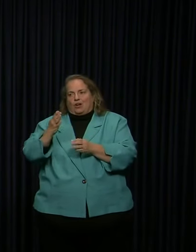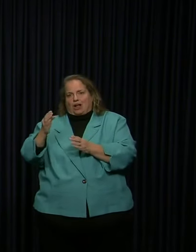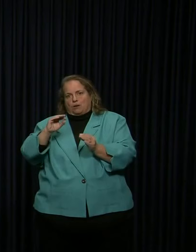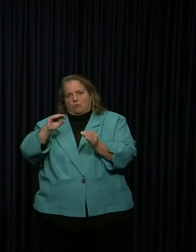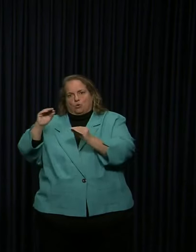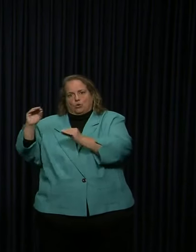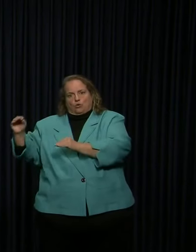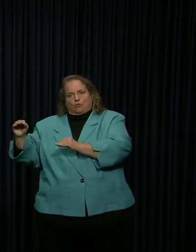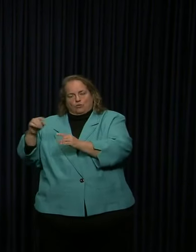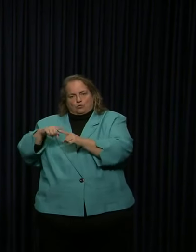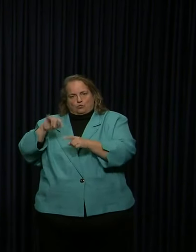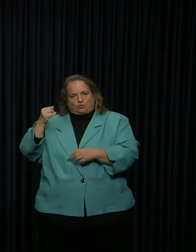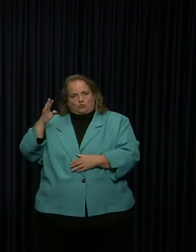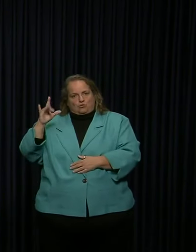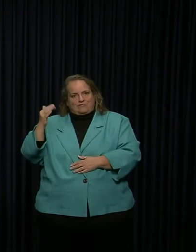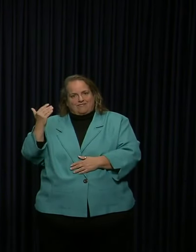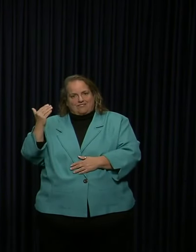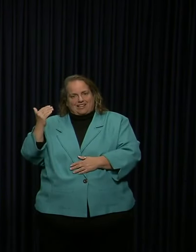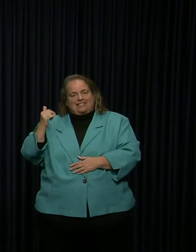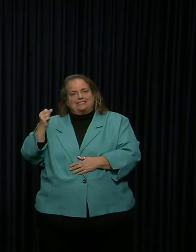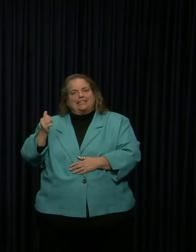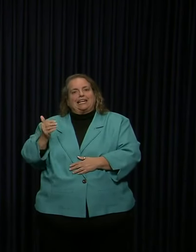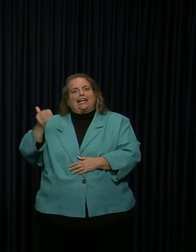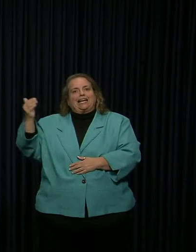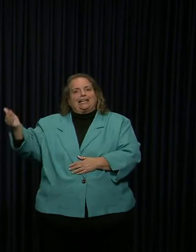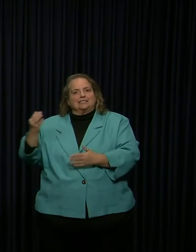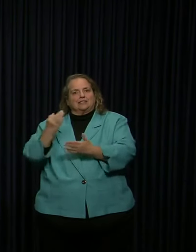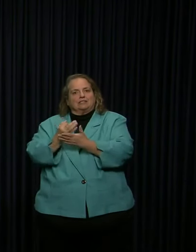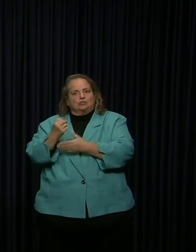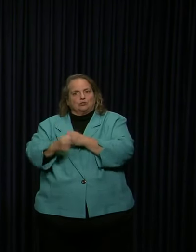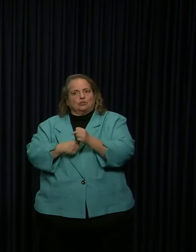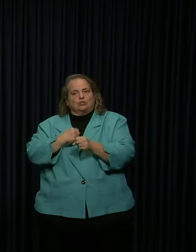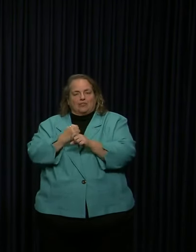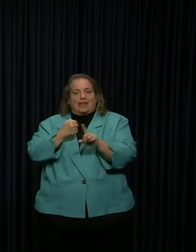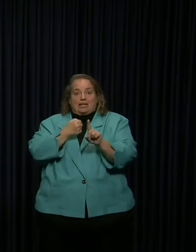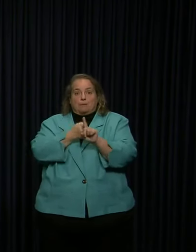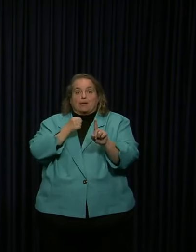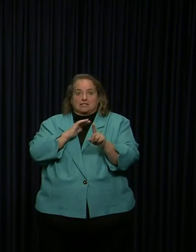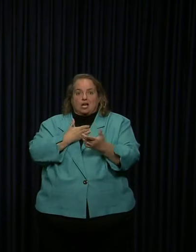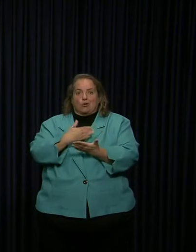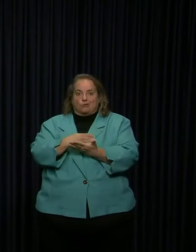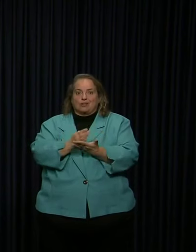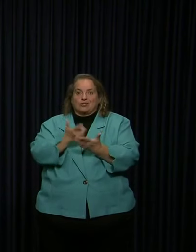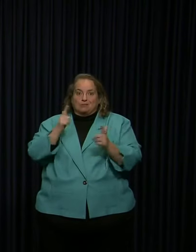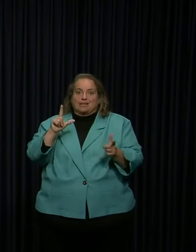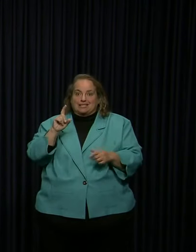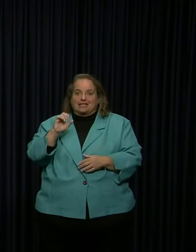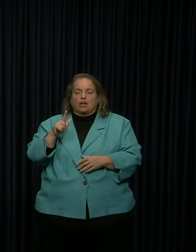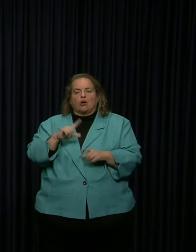WHEN IT'S NICE. IF THERE WERE ENOUGH LOCAL LEADER THAT TALK TO ME ABOUT THIS, I'D CONSIDER CONSIDER IT,